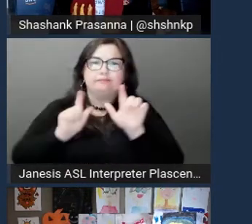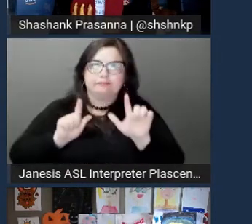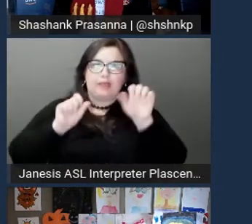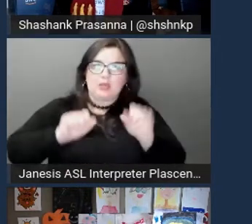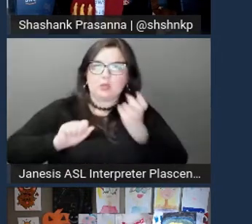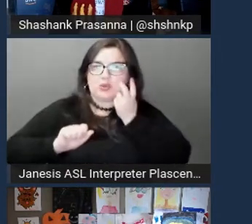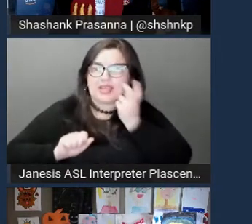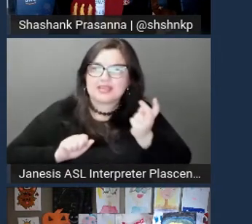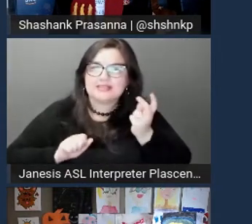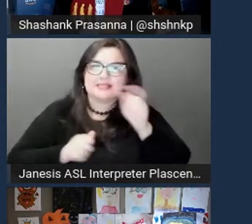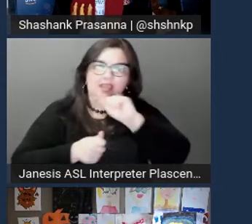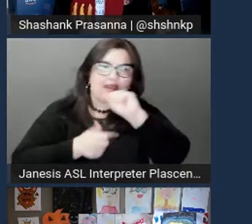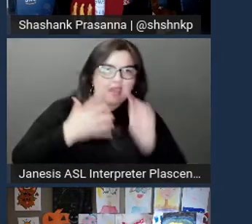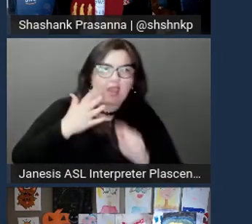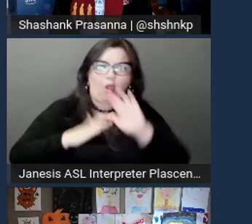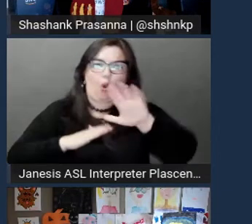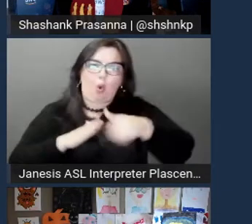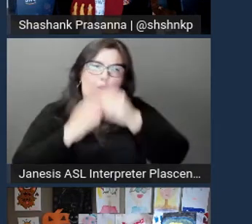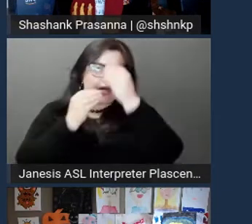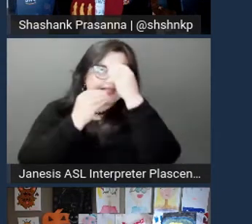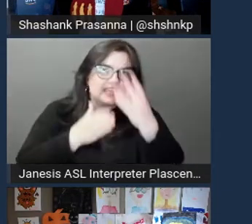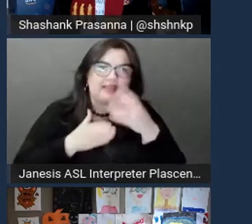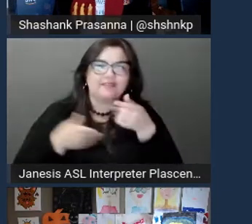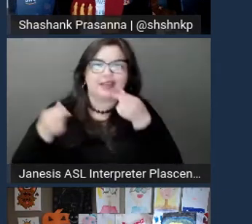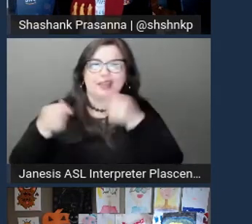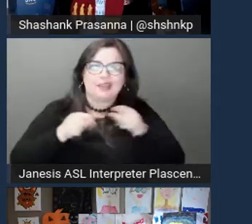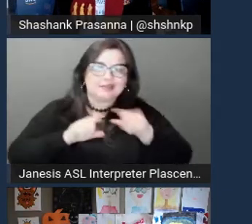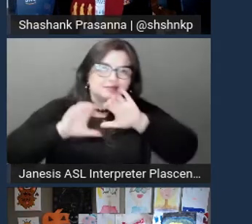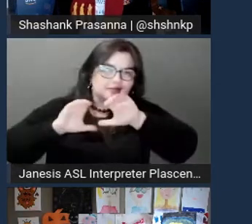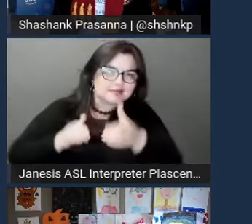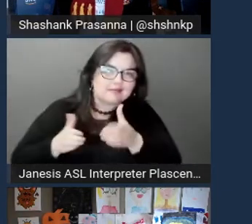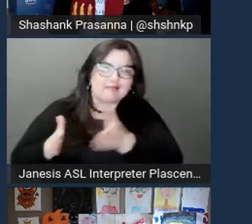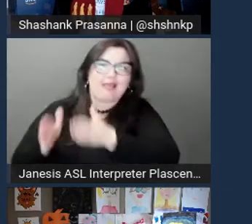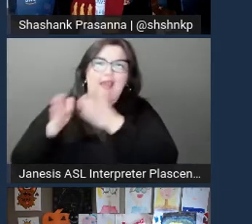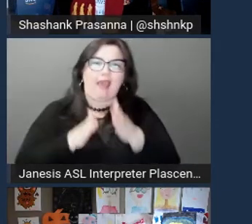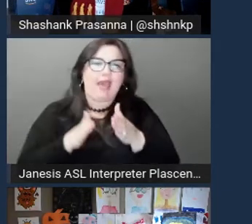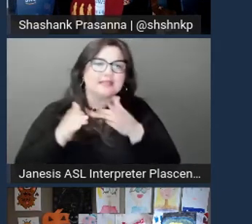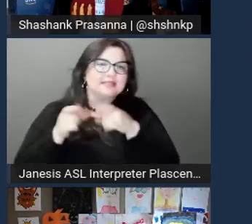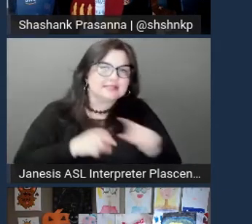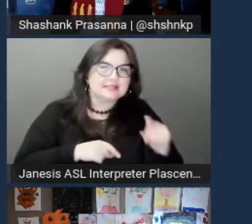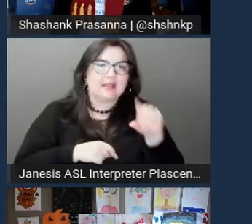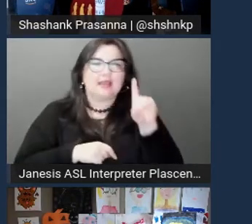such as the instance class, the status, the database endpoint, et cetera.